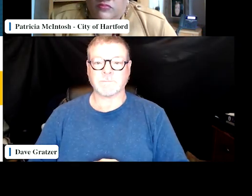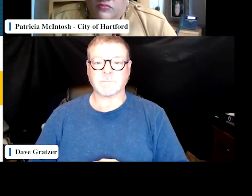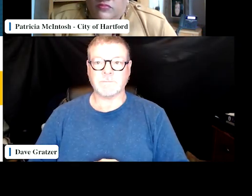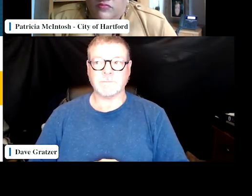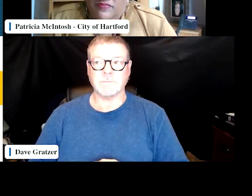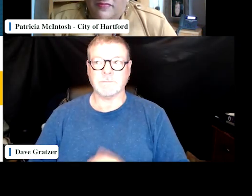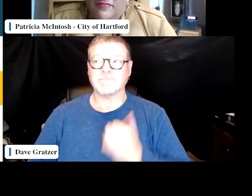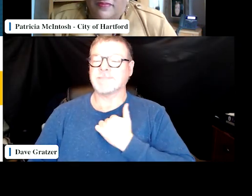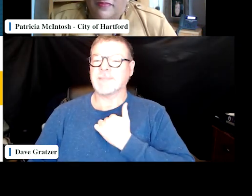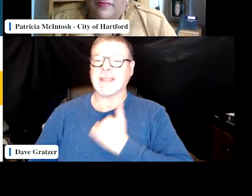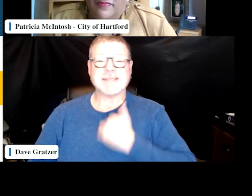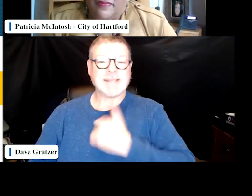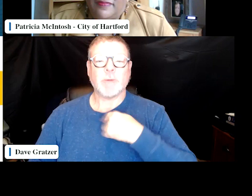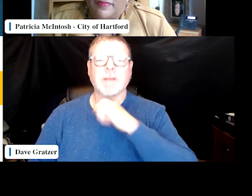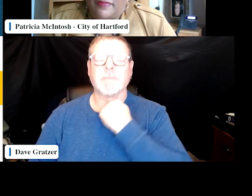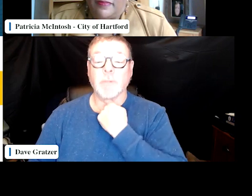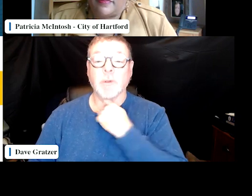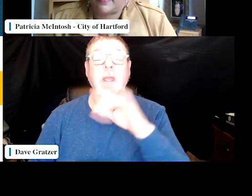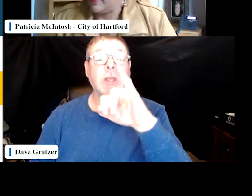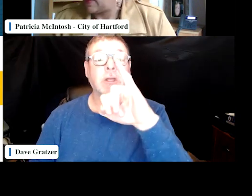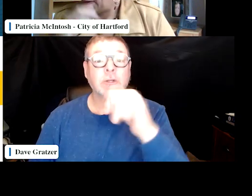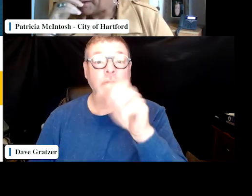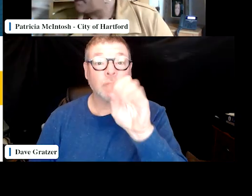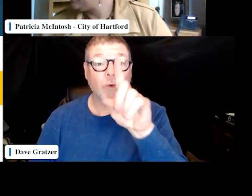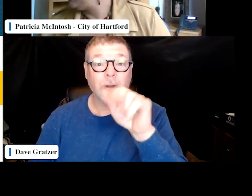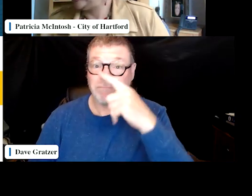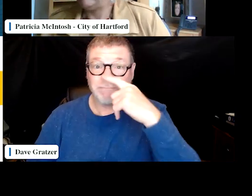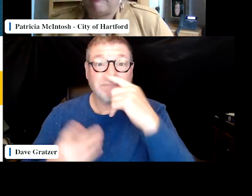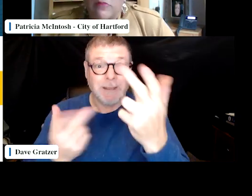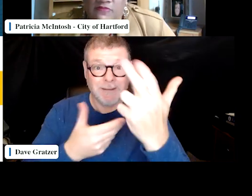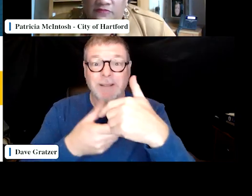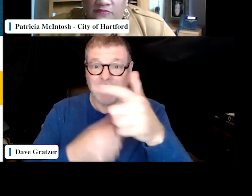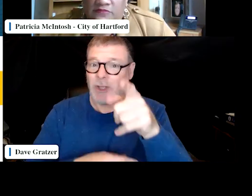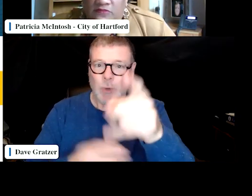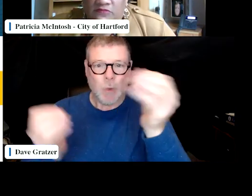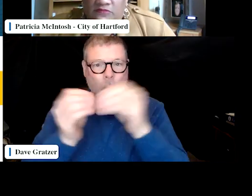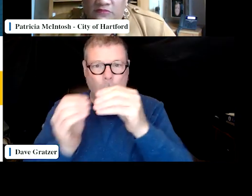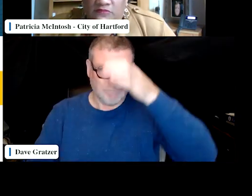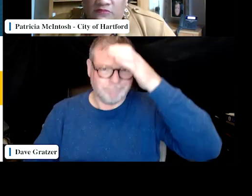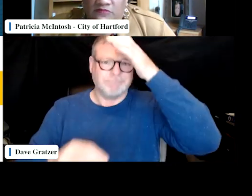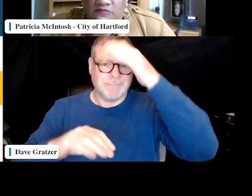Sorry, I was muted. And Jordan, feel free to jump in too 'cause you know more about this in Texas than I do